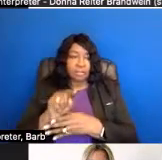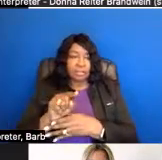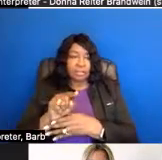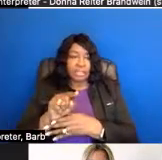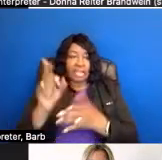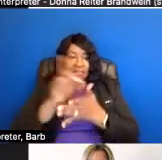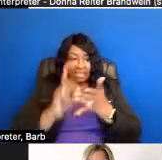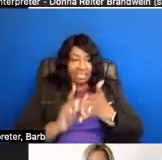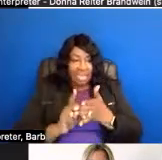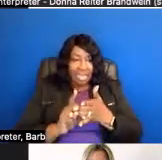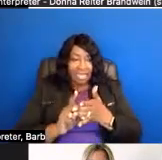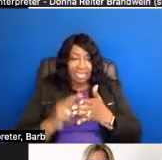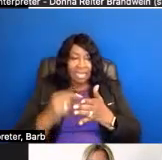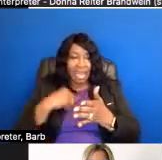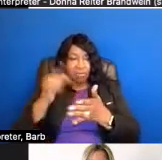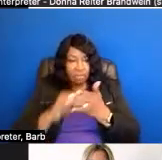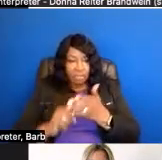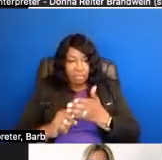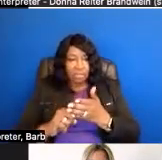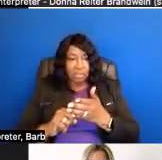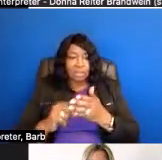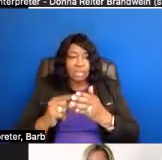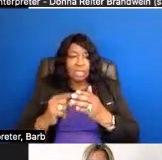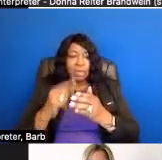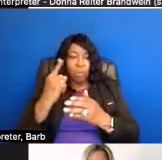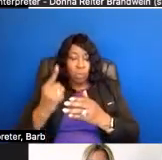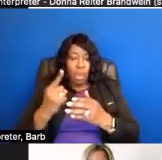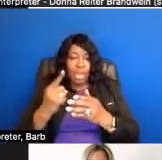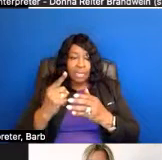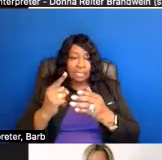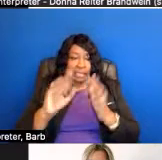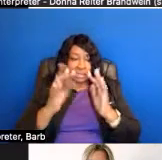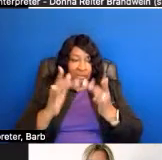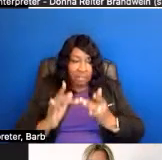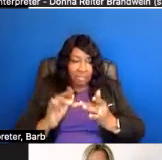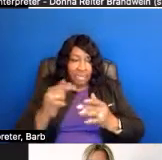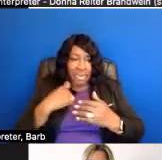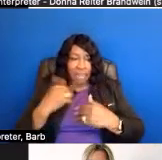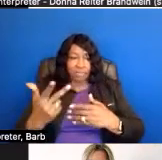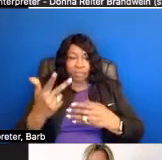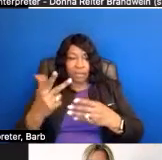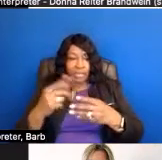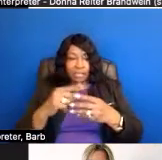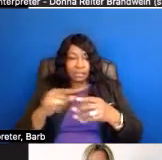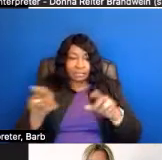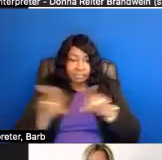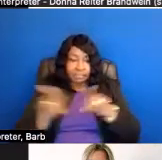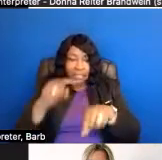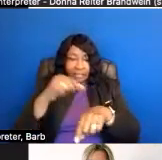was I researched at one site and had three virtual synchronous focus groups with disabled students.